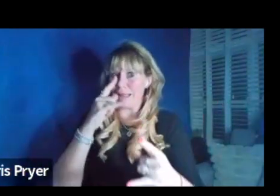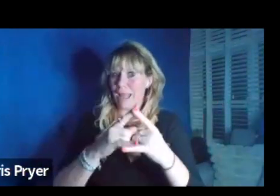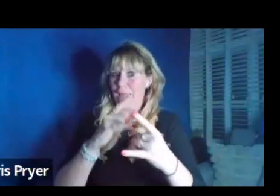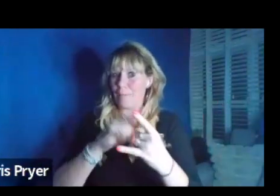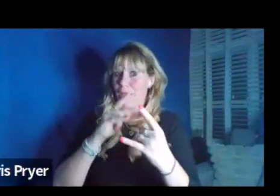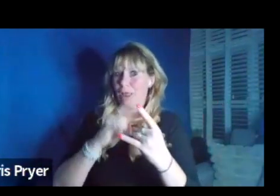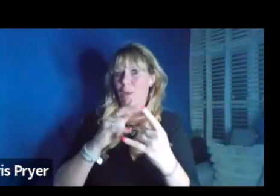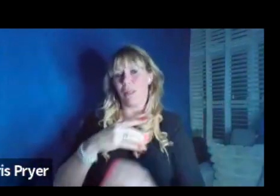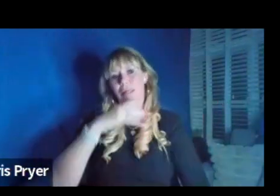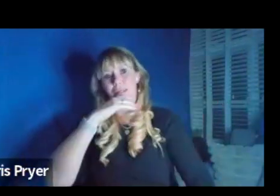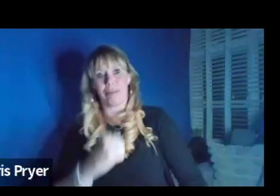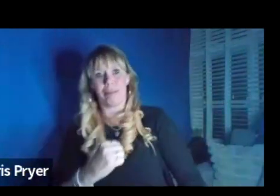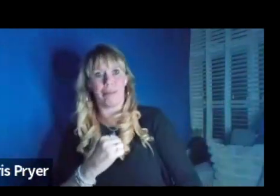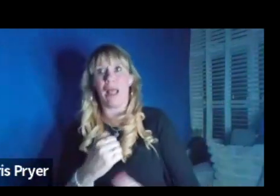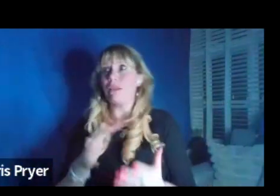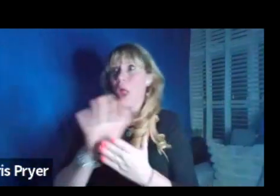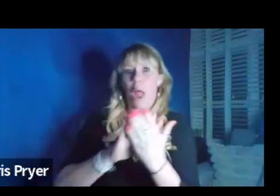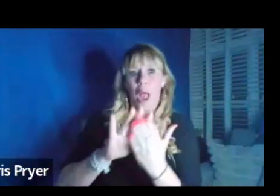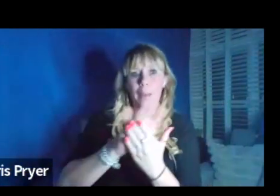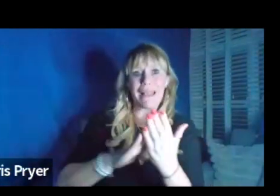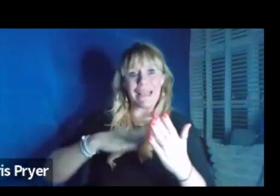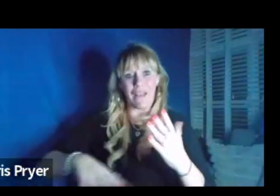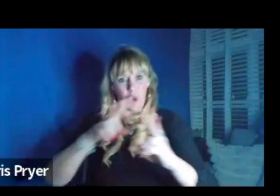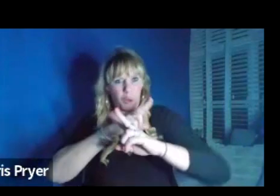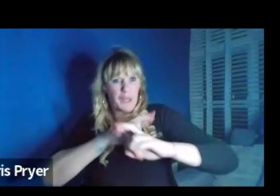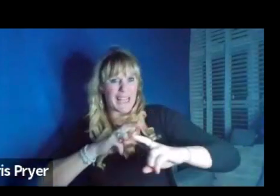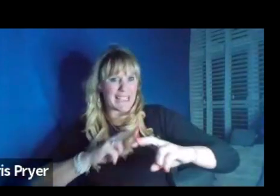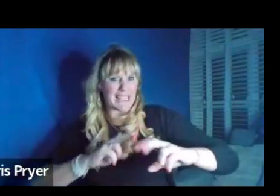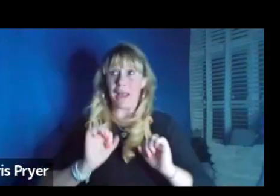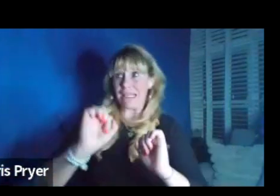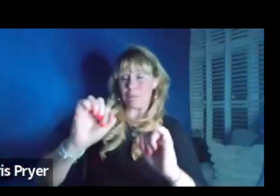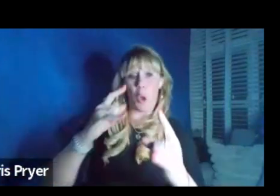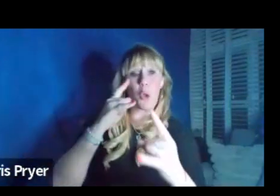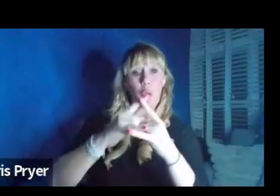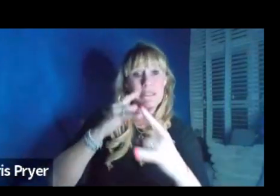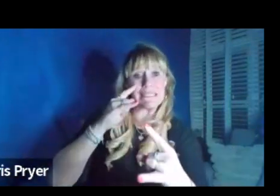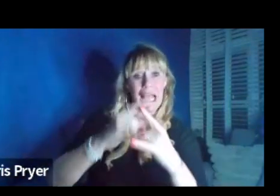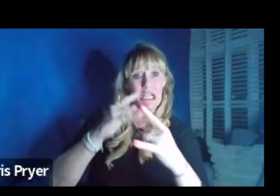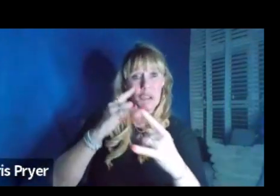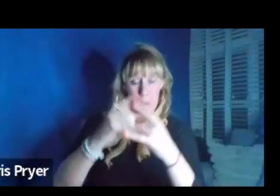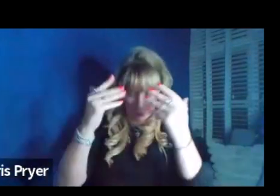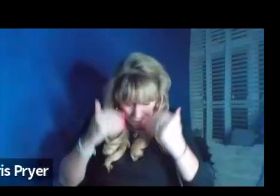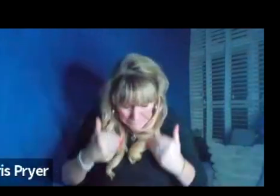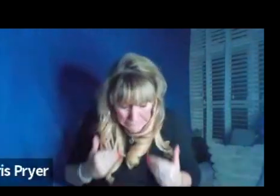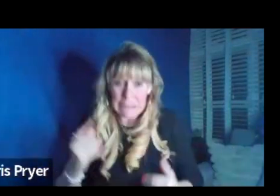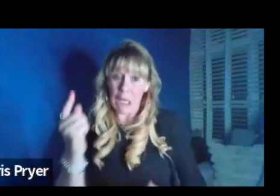So if you need to explore your sexuality